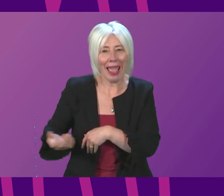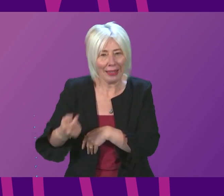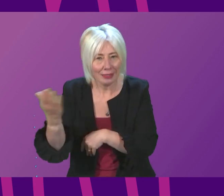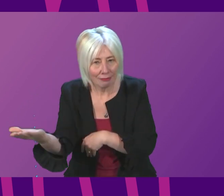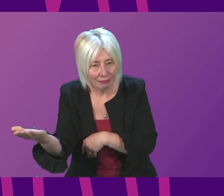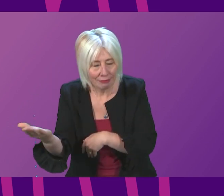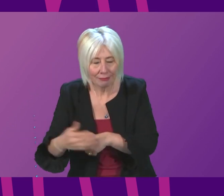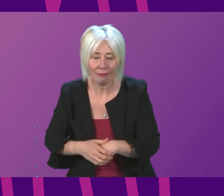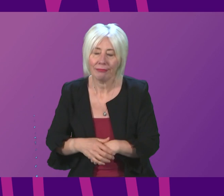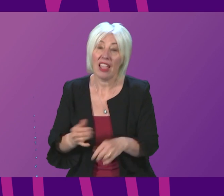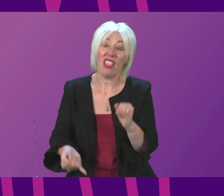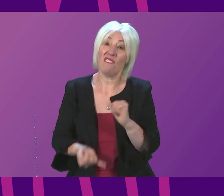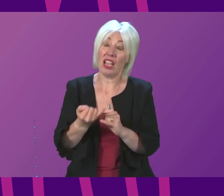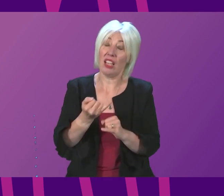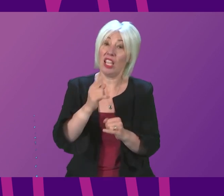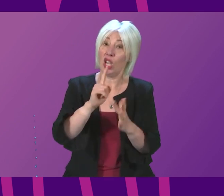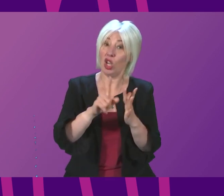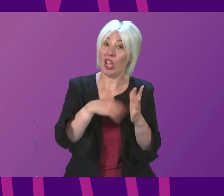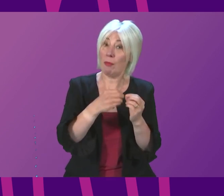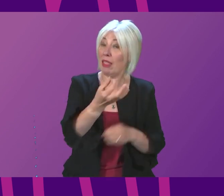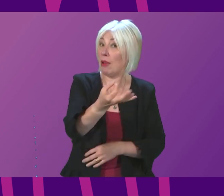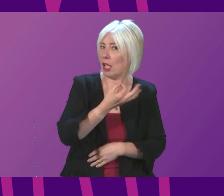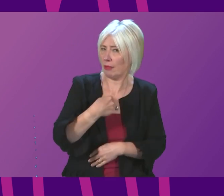Jackie Baillie asked me what action we are taking.